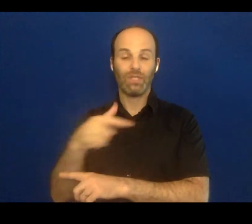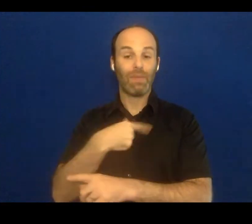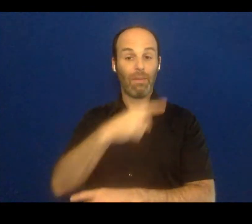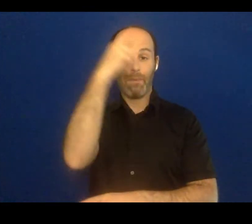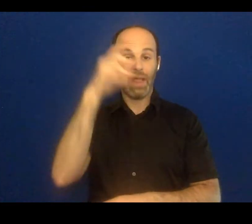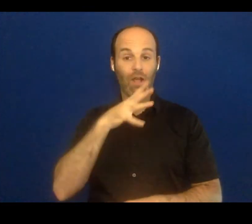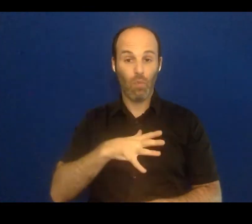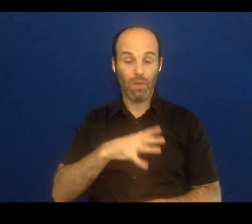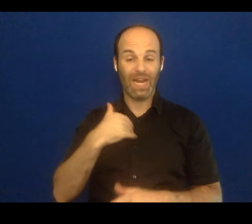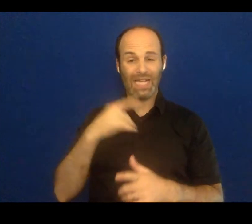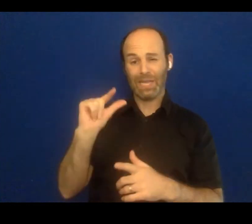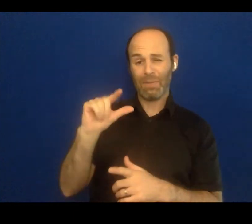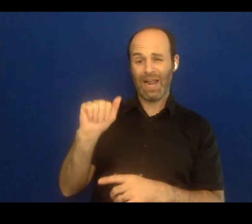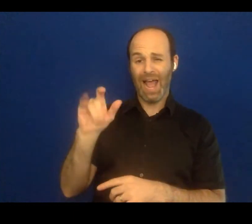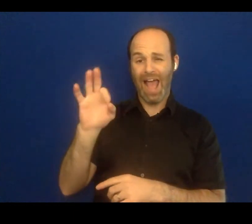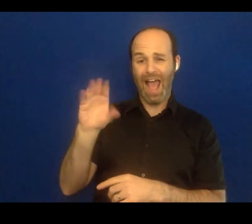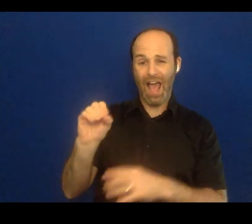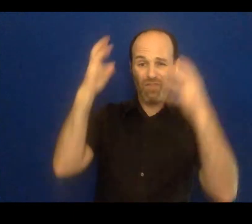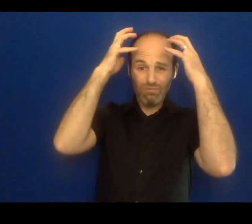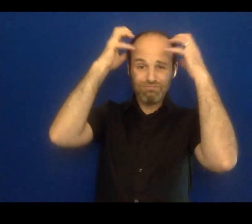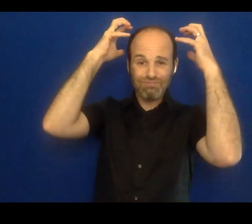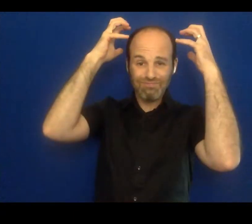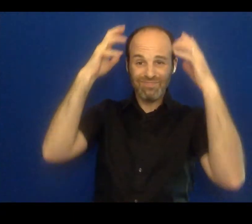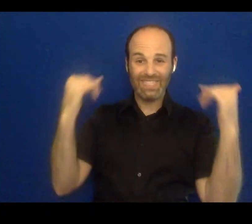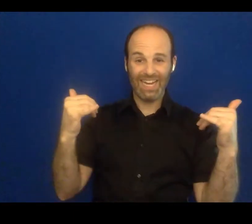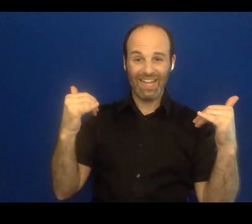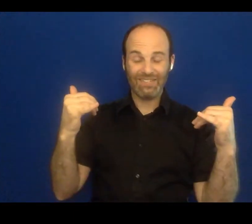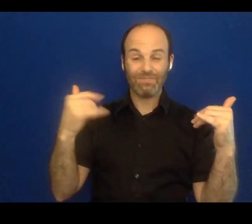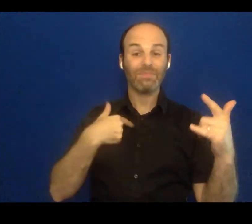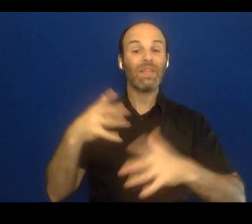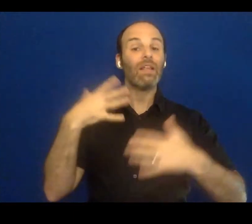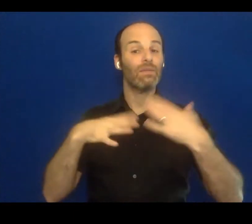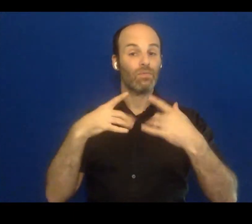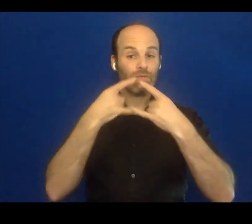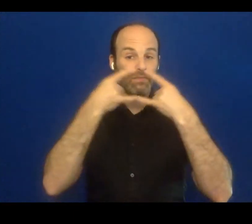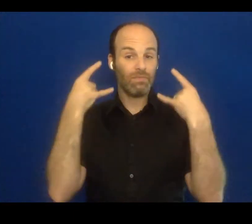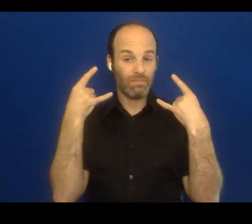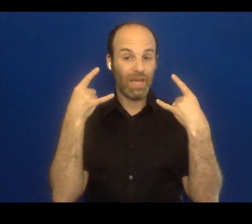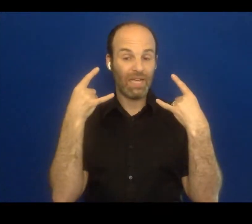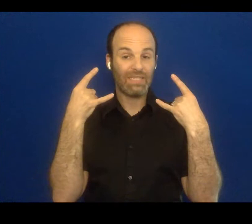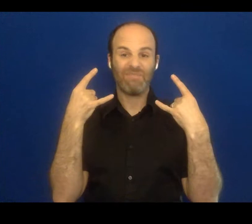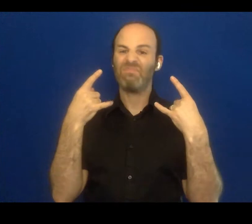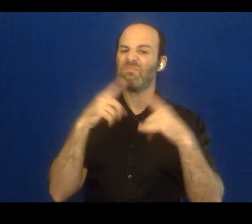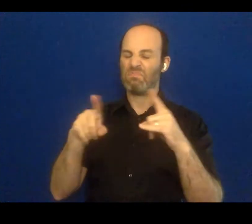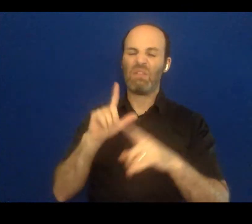OF AFRO CUT AND I'M WEARING A MASK AND I WILL BE REMOVING IT